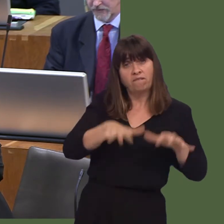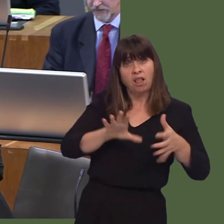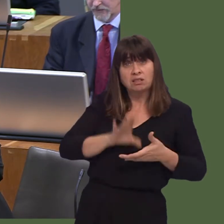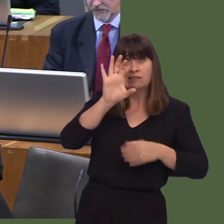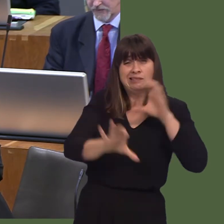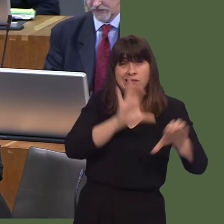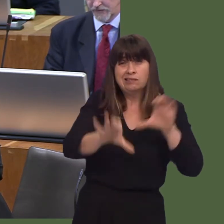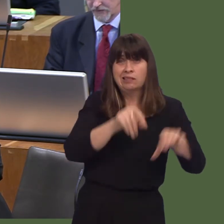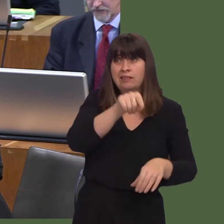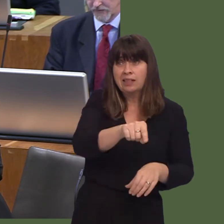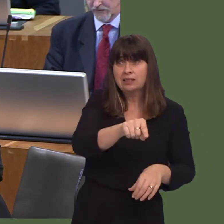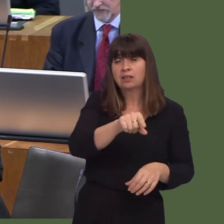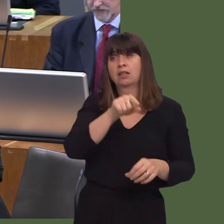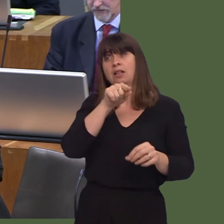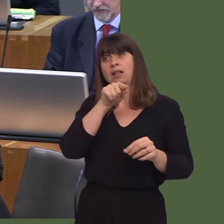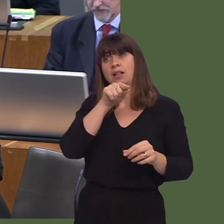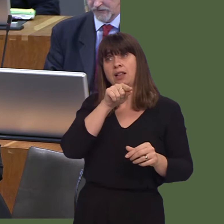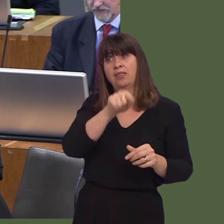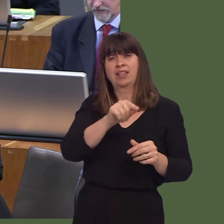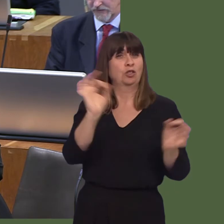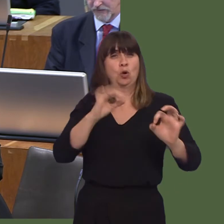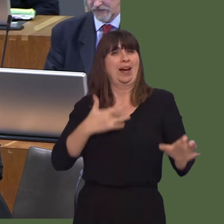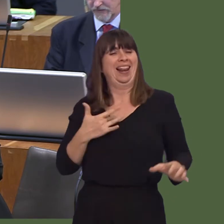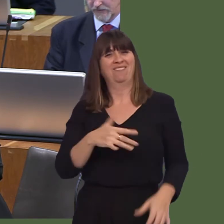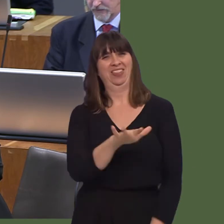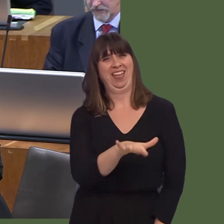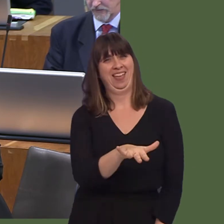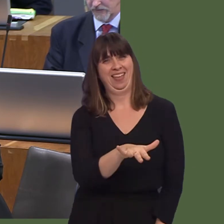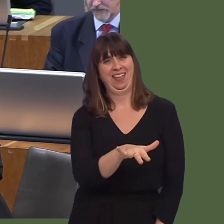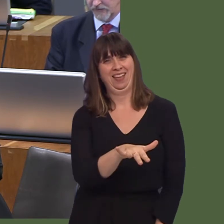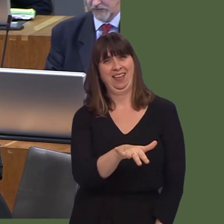would still be an uninhabited cellar and gardens, and even though those features are of huge